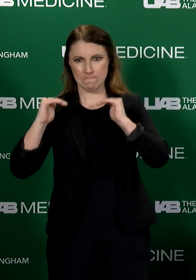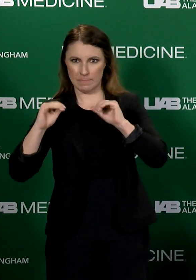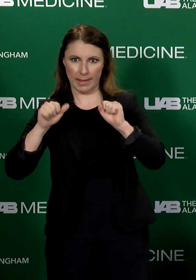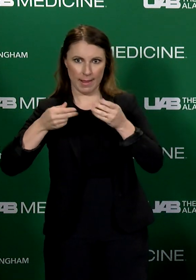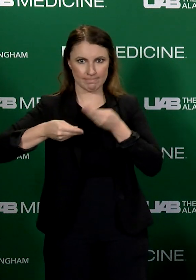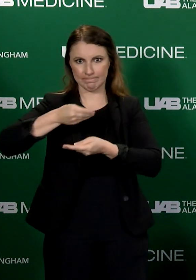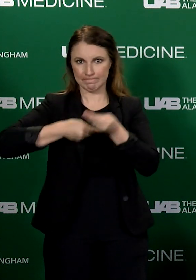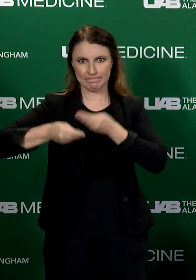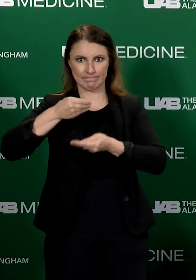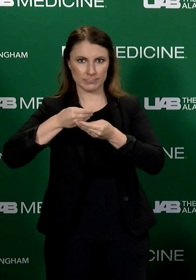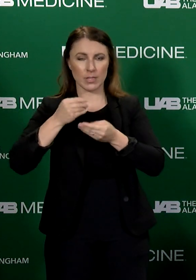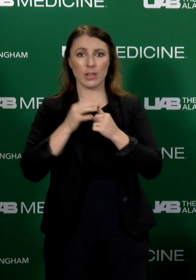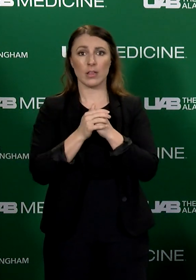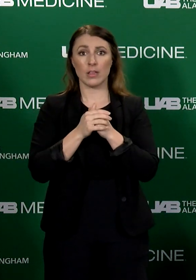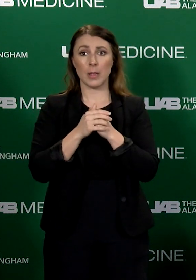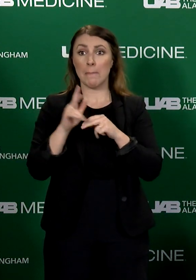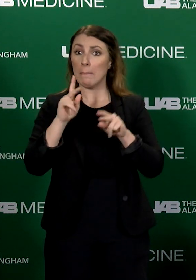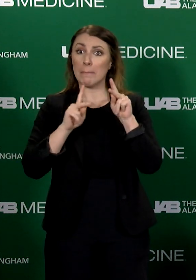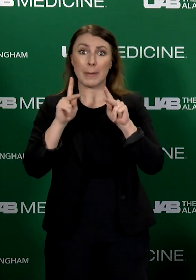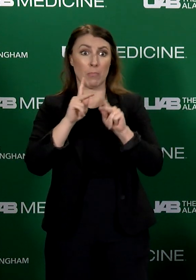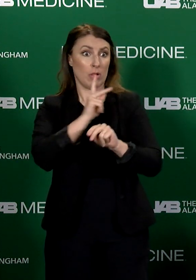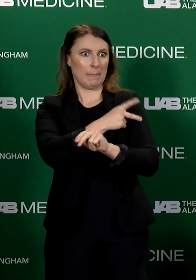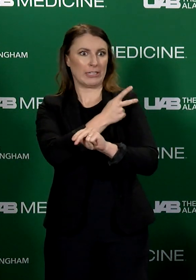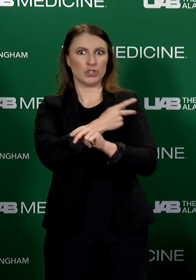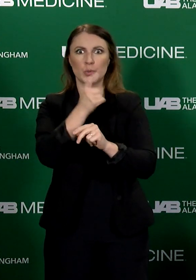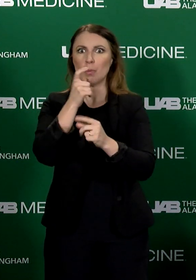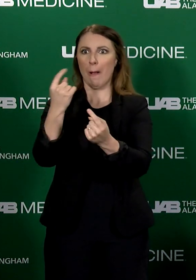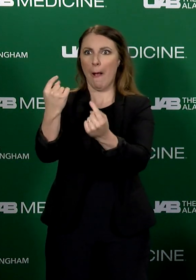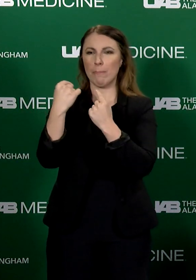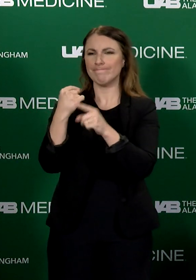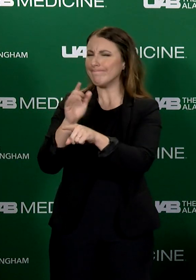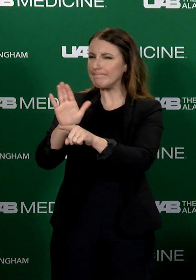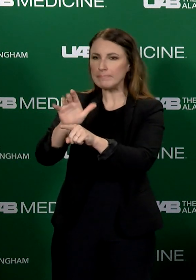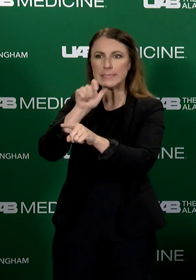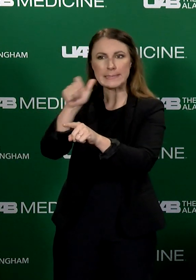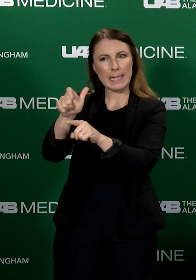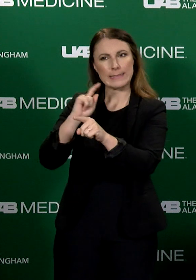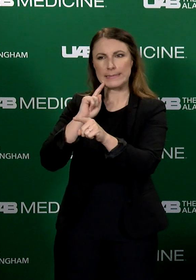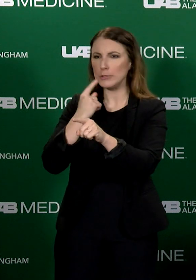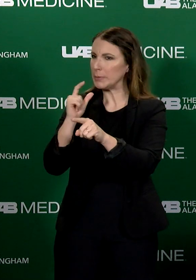those that are non urgent so that we can prepare for any surge in capacity as the